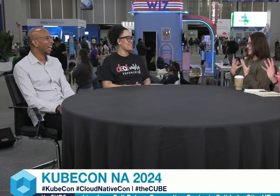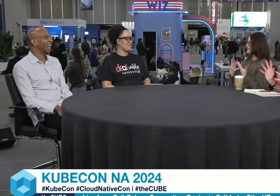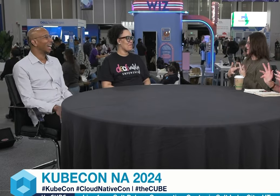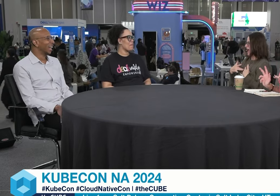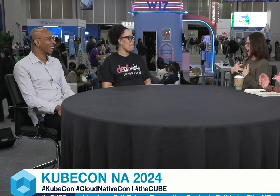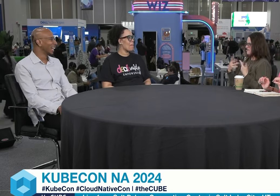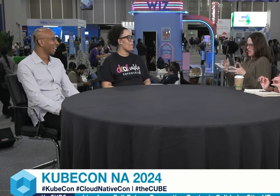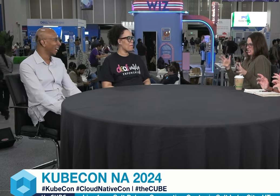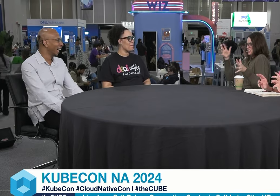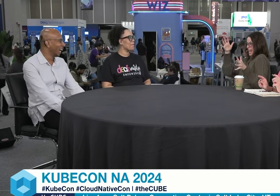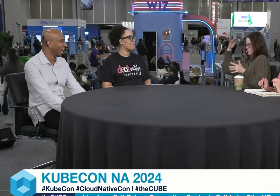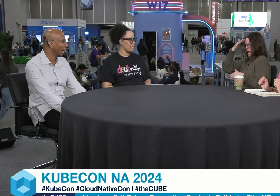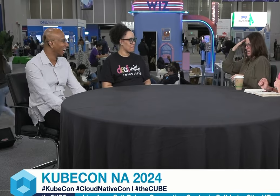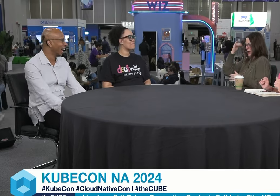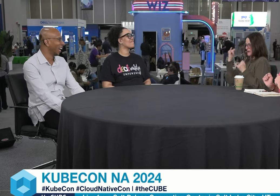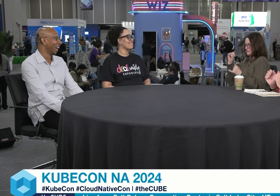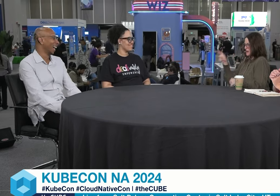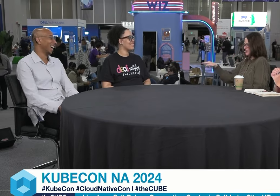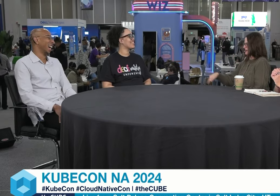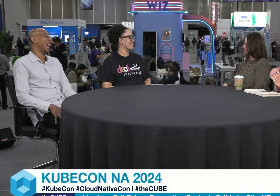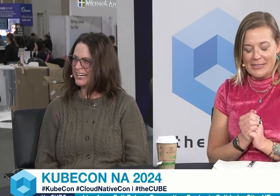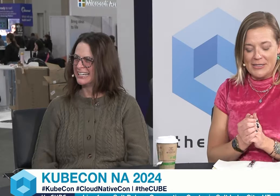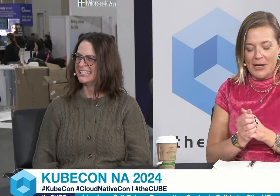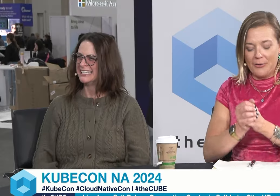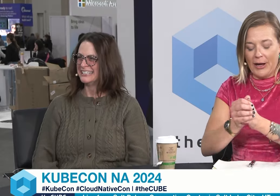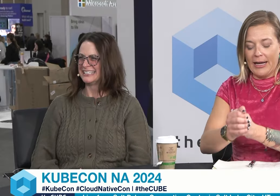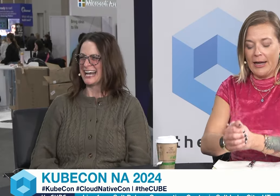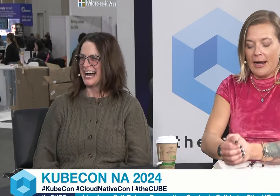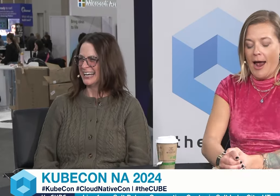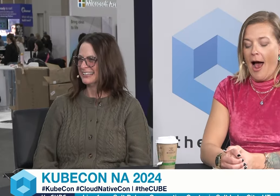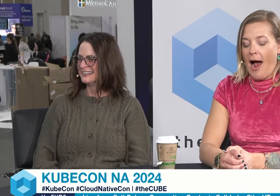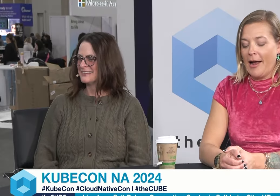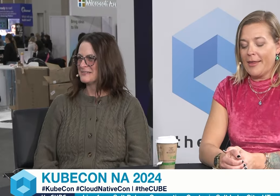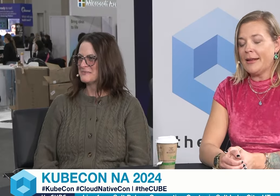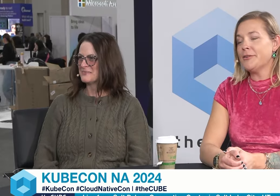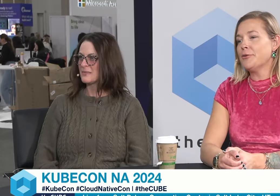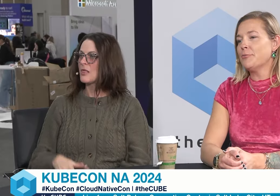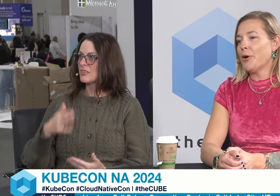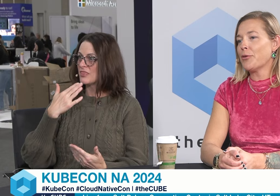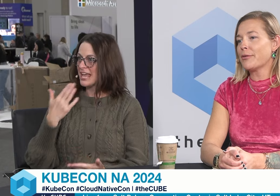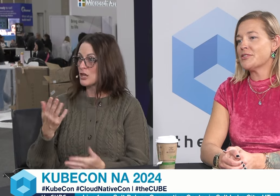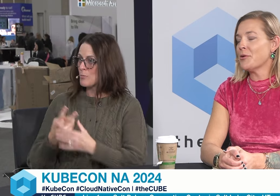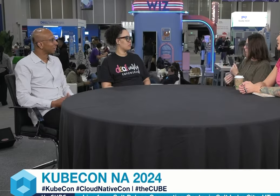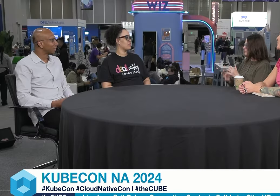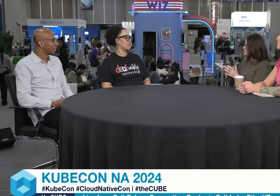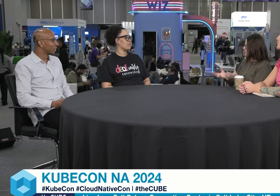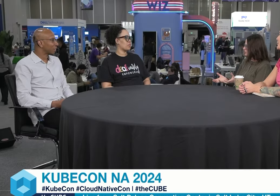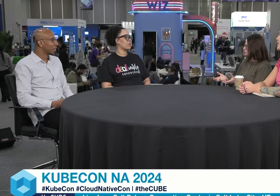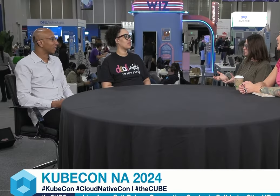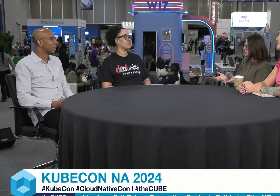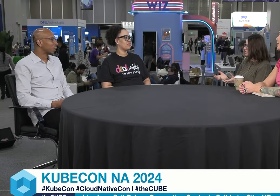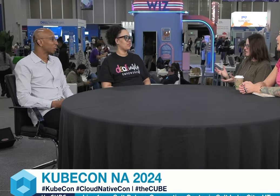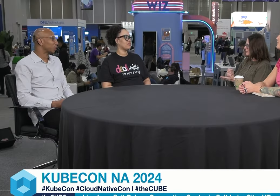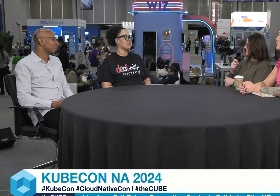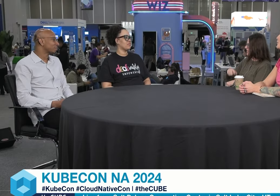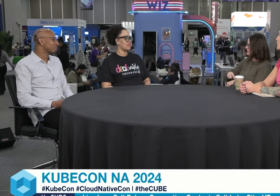I feel jazzy when I know that I get to interview you and it's just so fun. Yeah. - Thank you both so for taking the time.